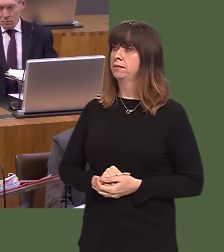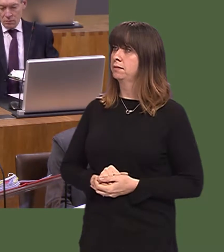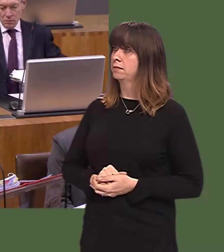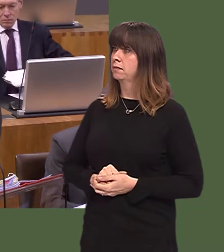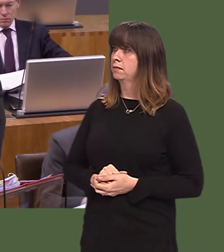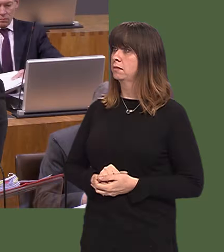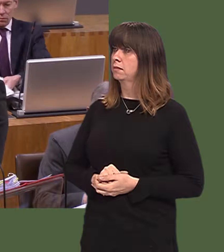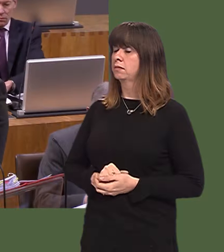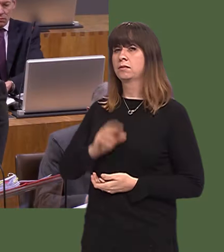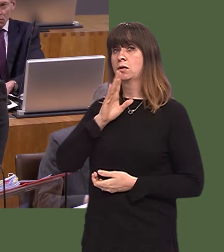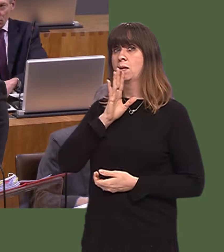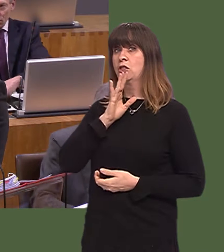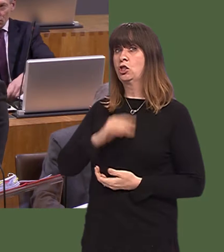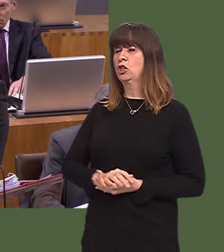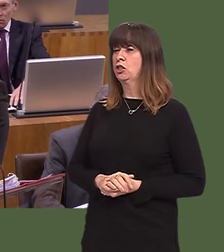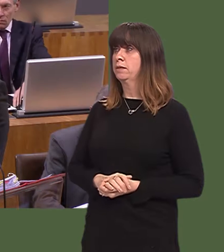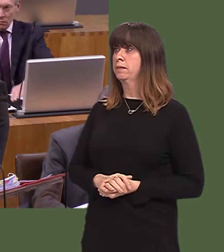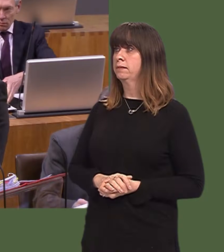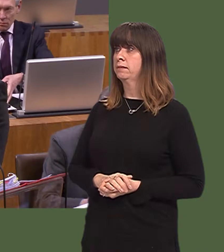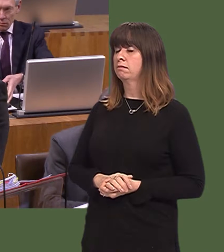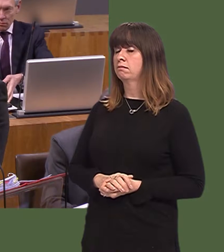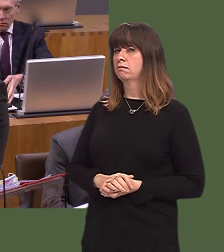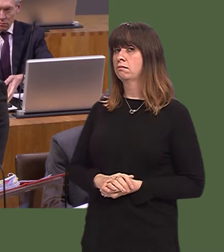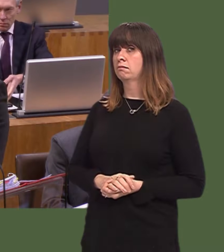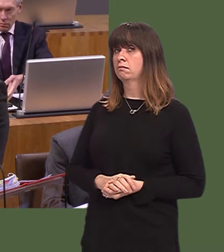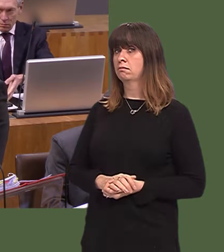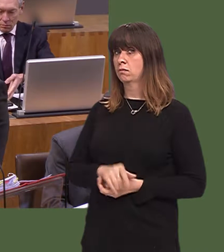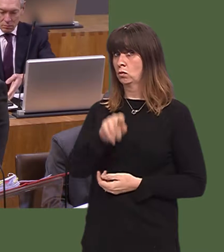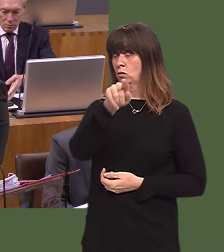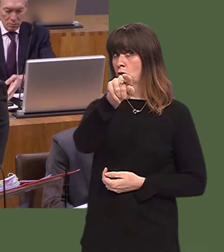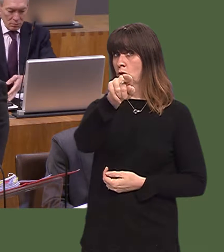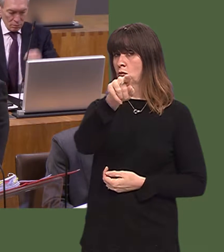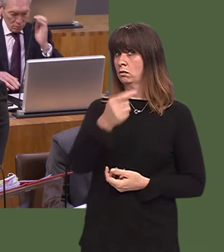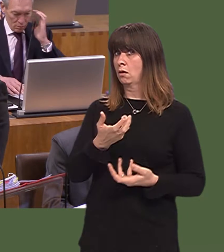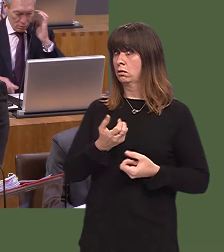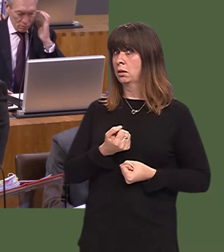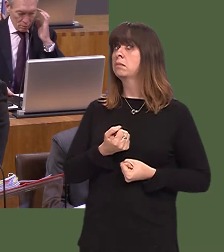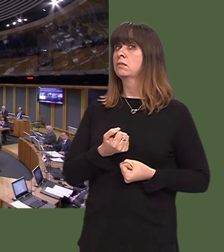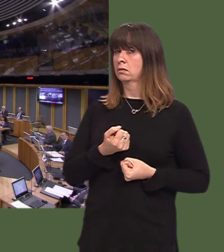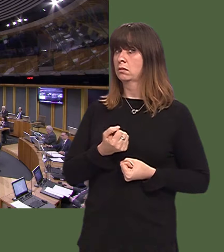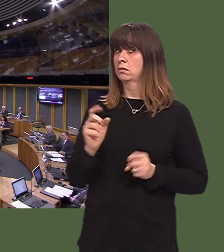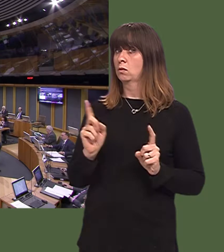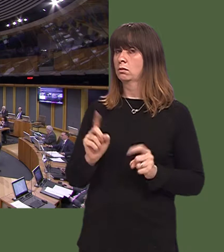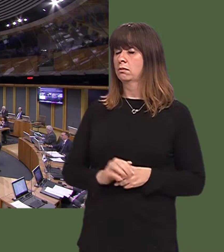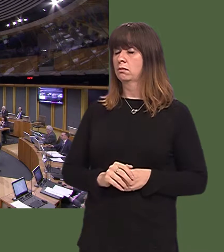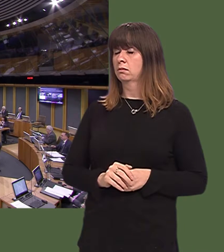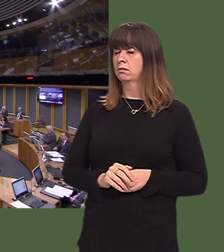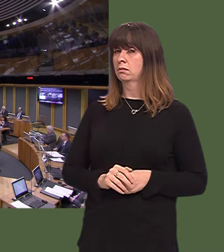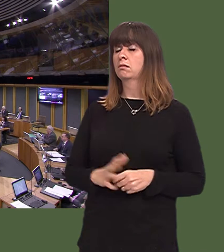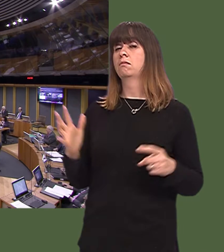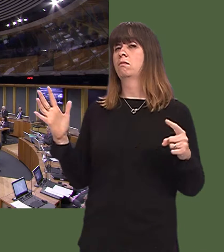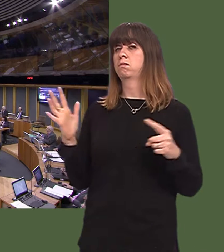Huw Irranca-Davies: Would the First Minister acknowledge the continual importance of the